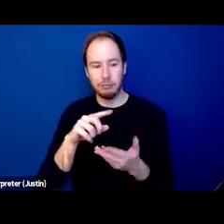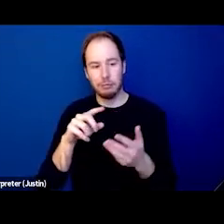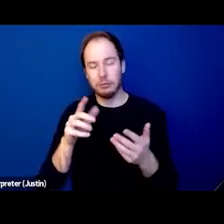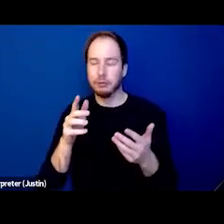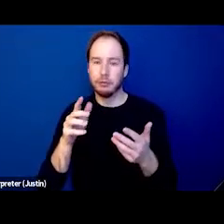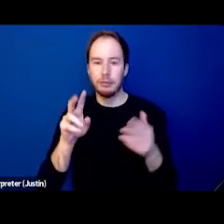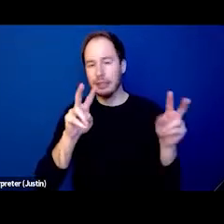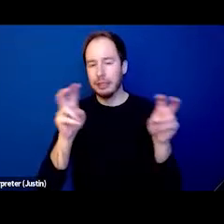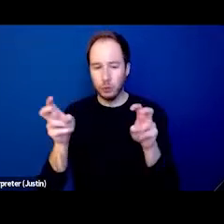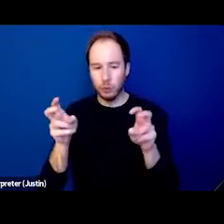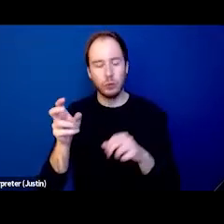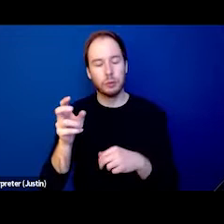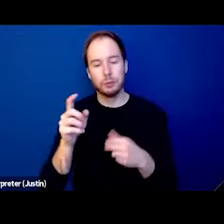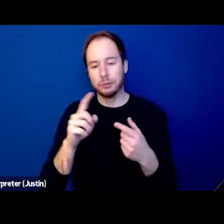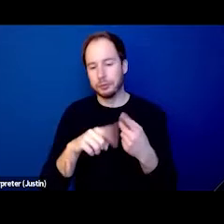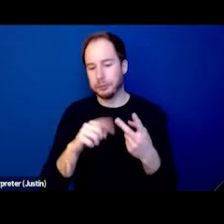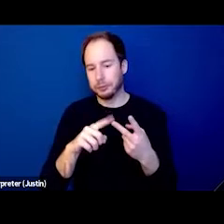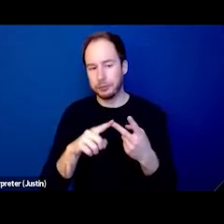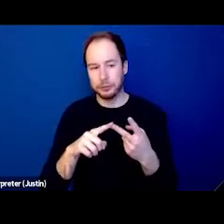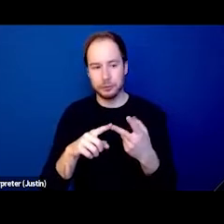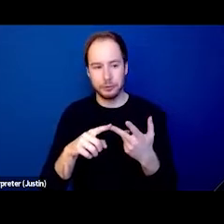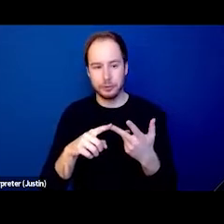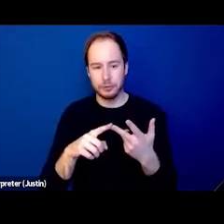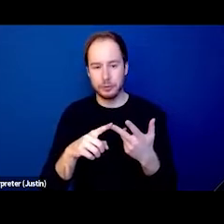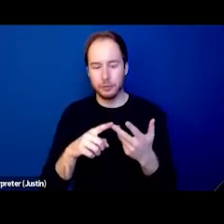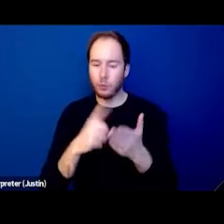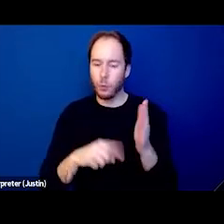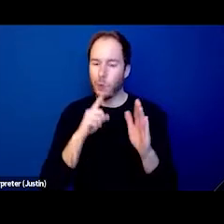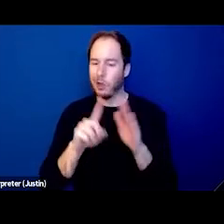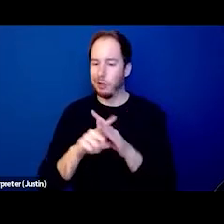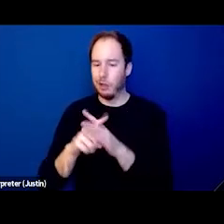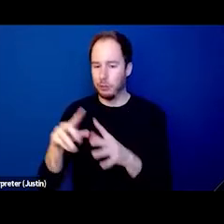and things that exist within native communities,